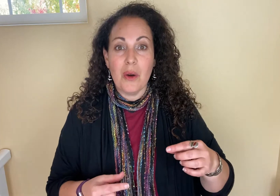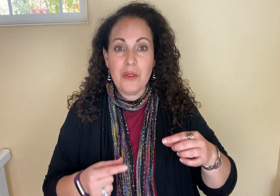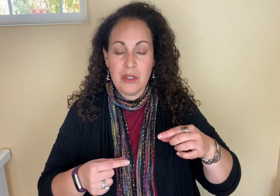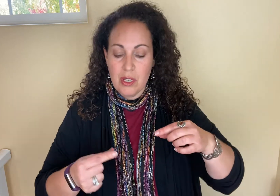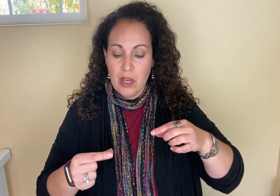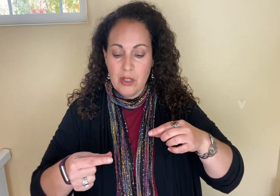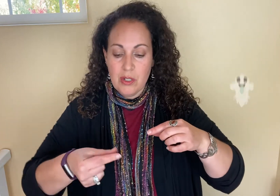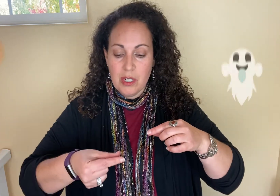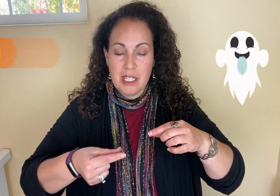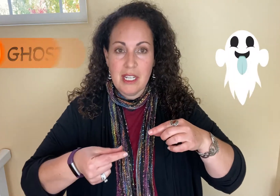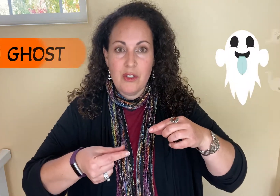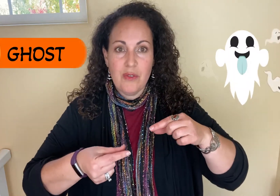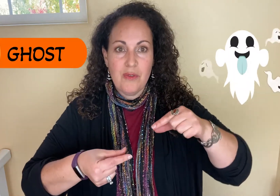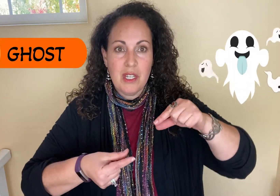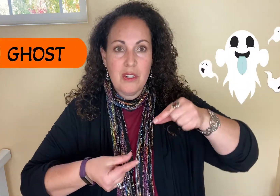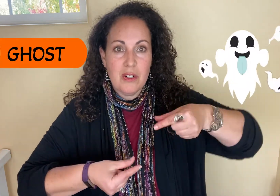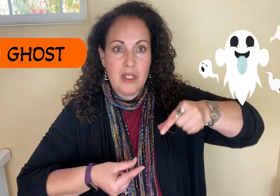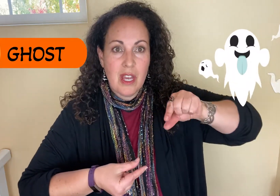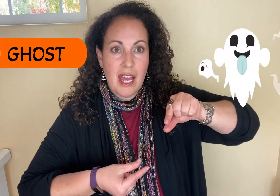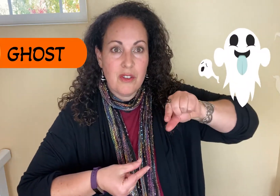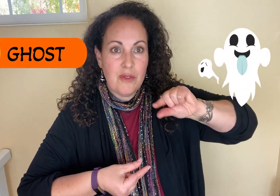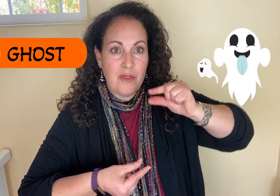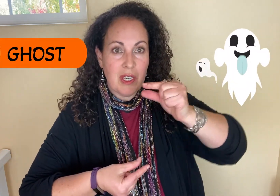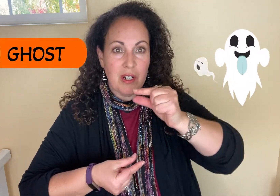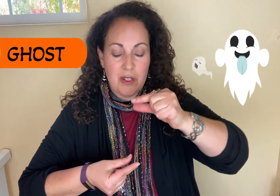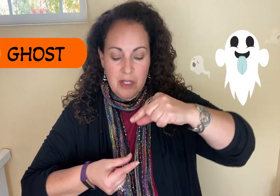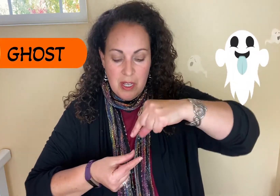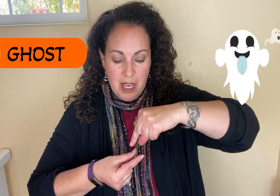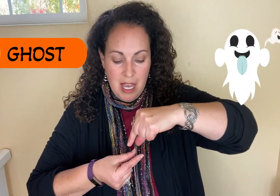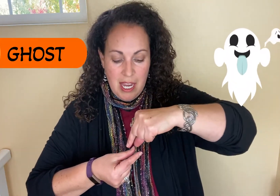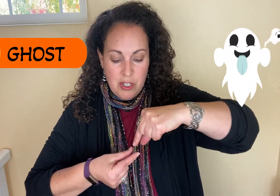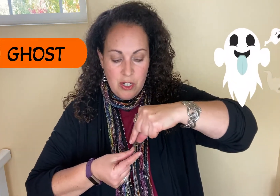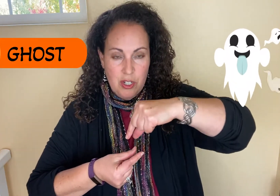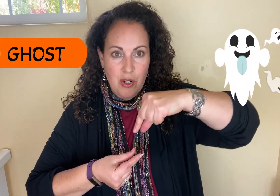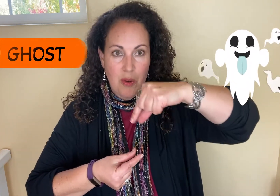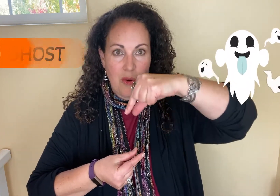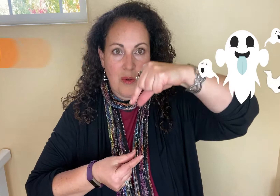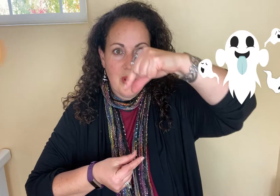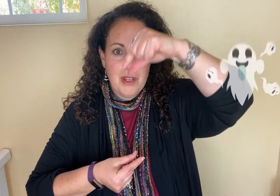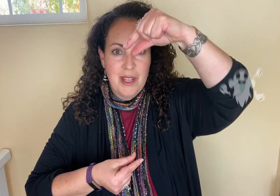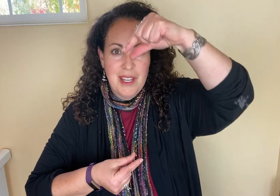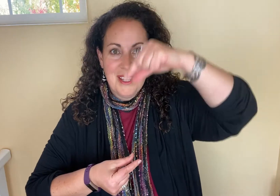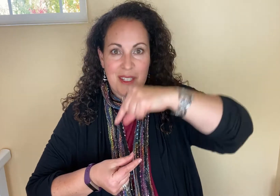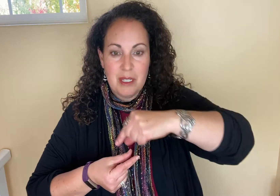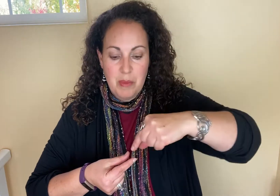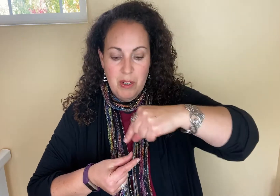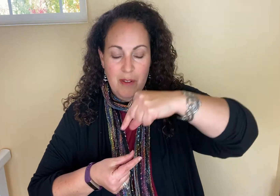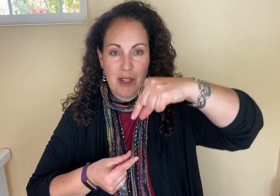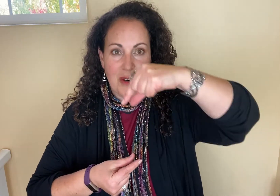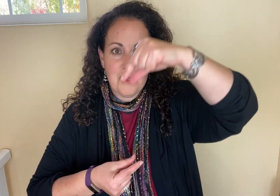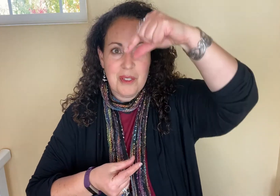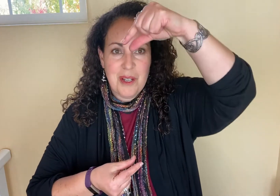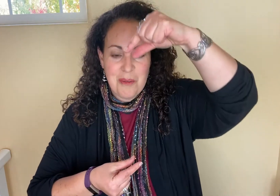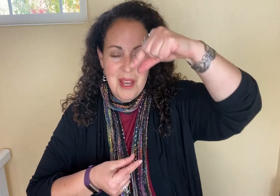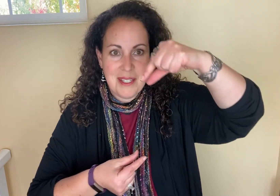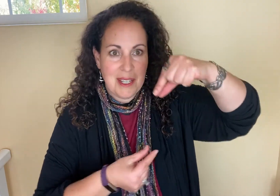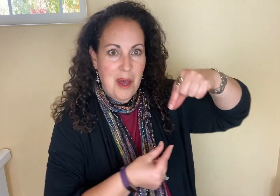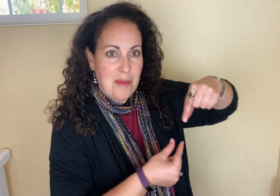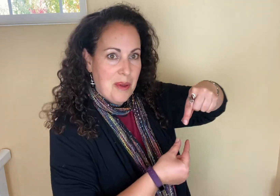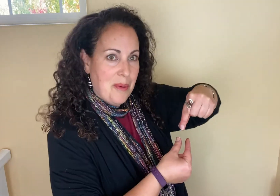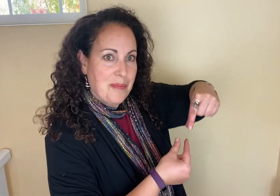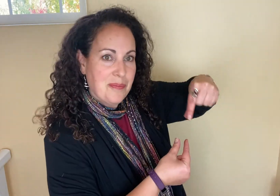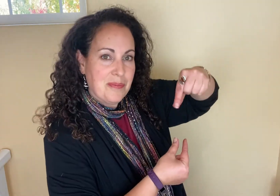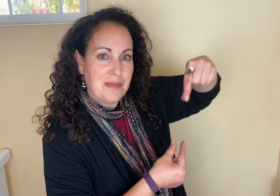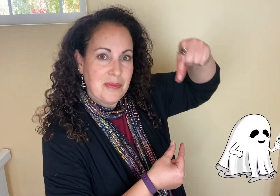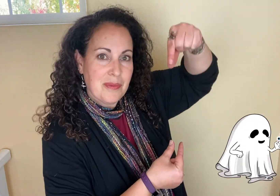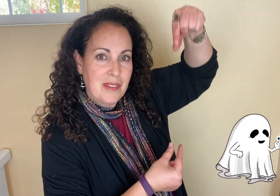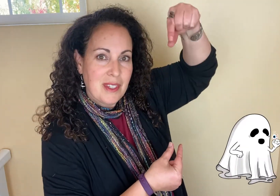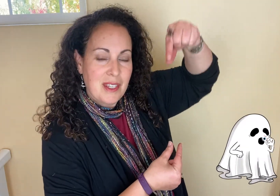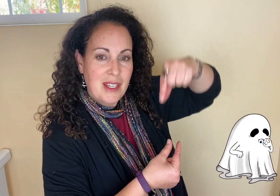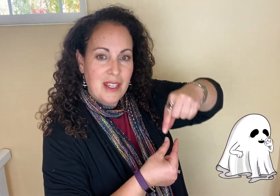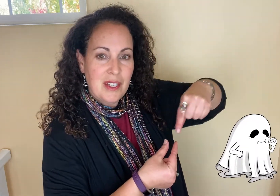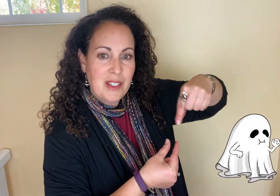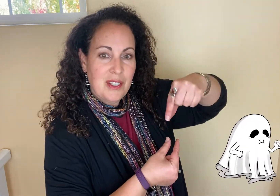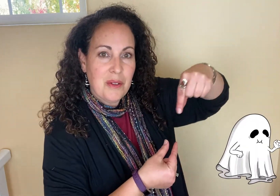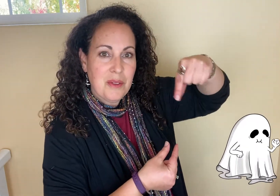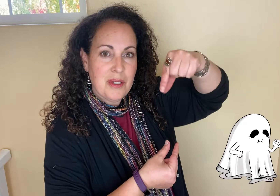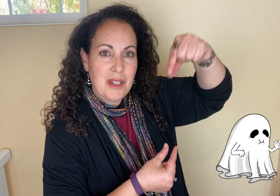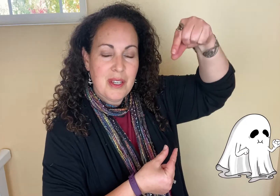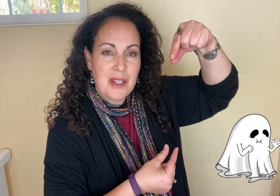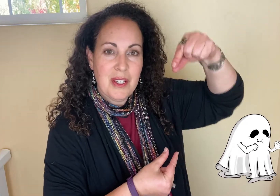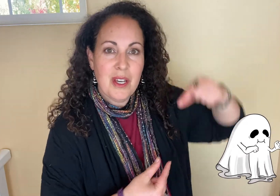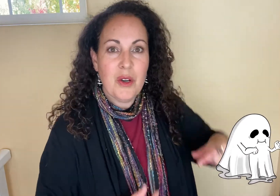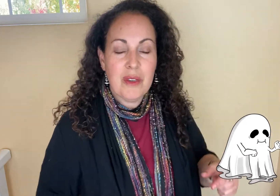So you're going to take 2 fingers and 2 fingers and show the spirit of the ghost rising up.